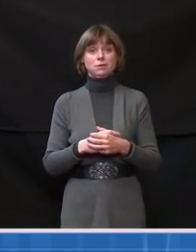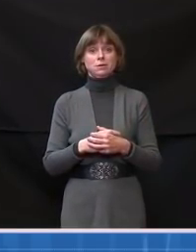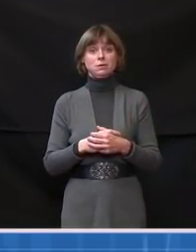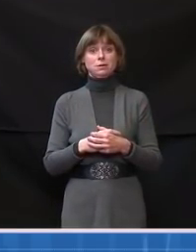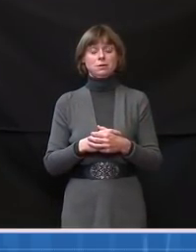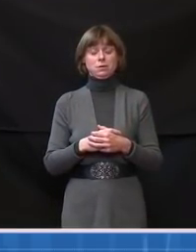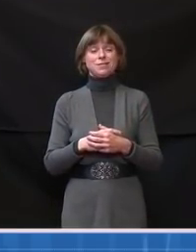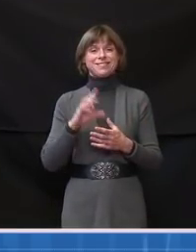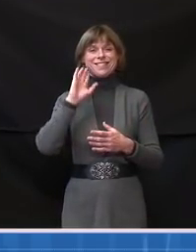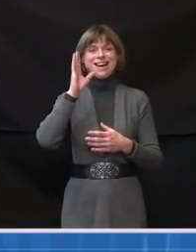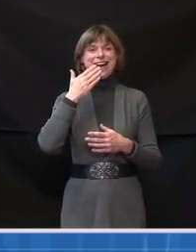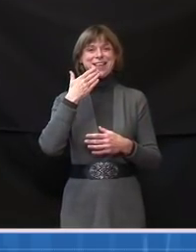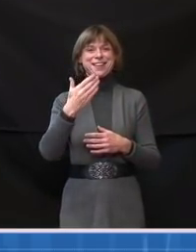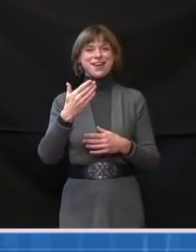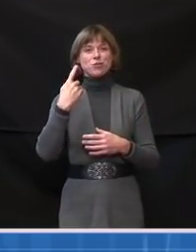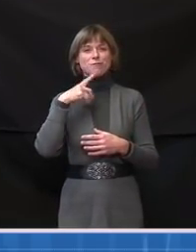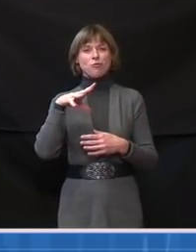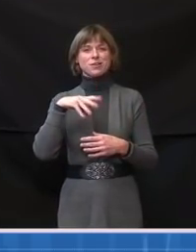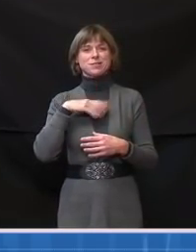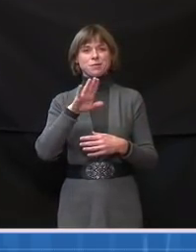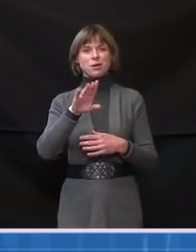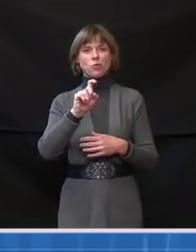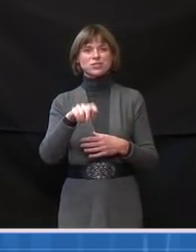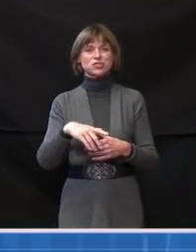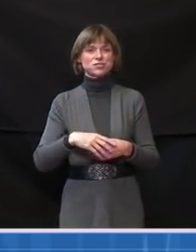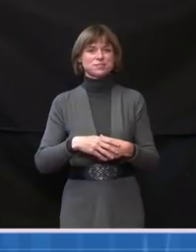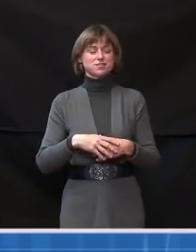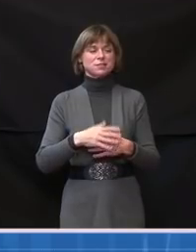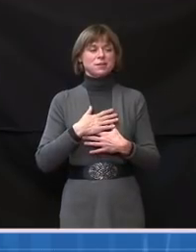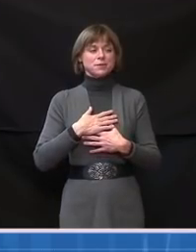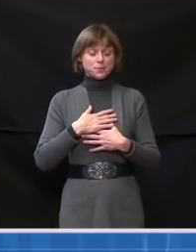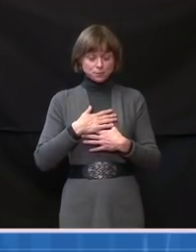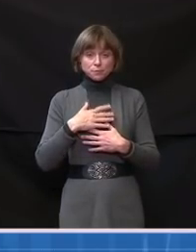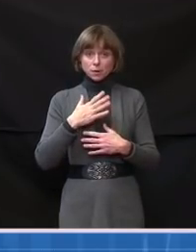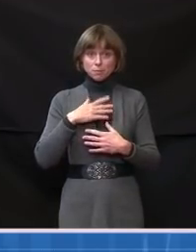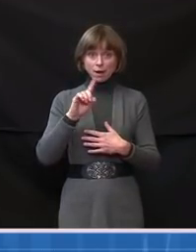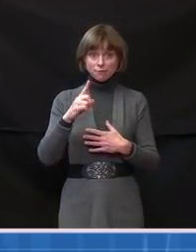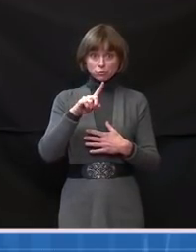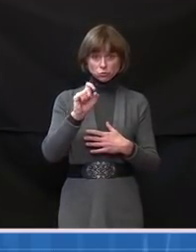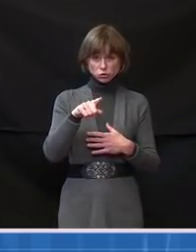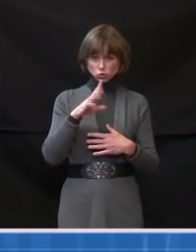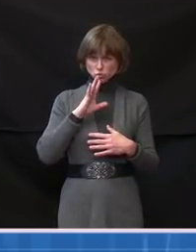The Press: Hi, thanks so much for taking my questions. The first question I have is: Can you talk a little bit about